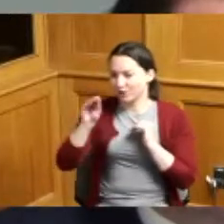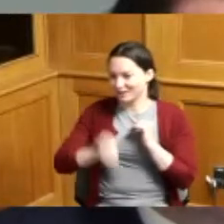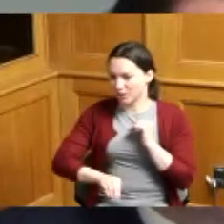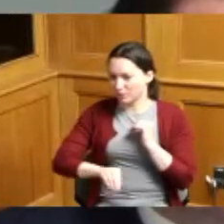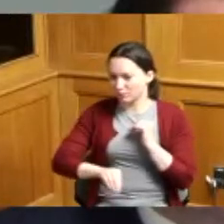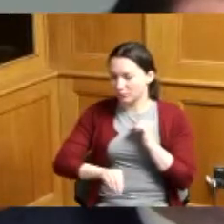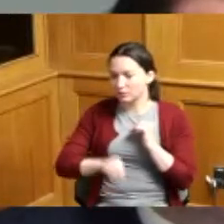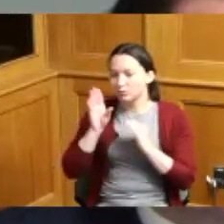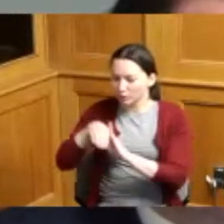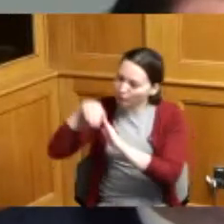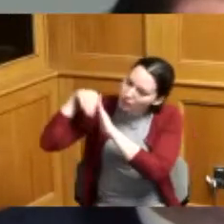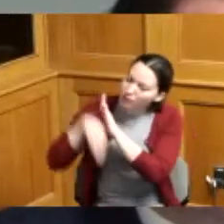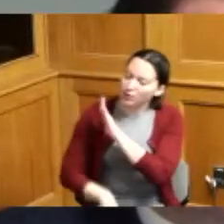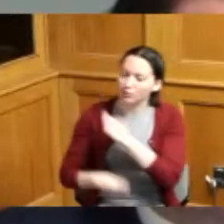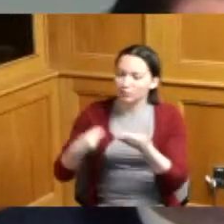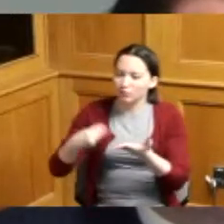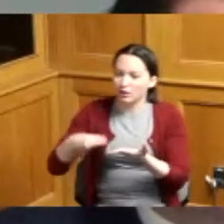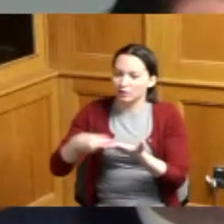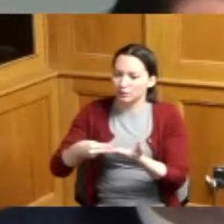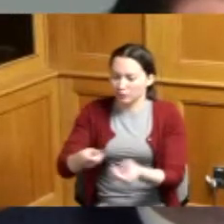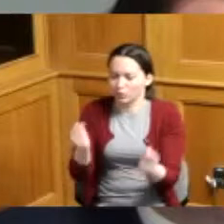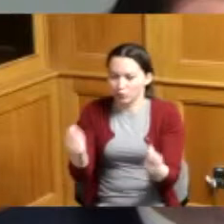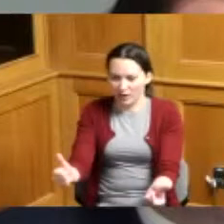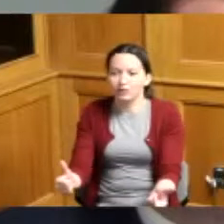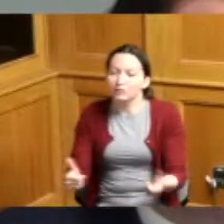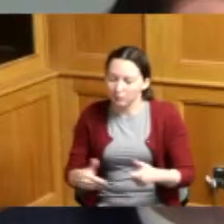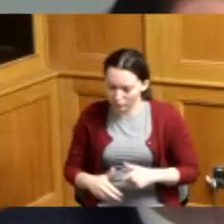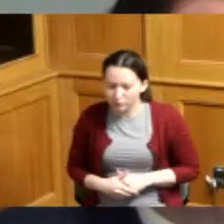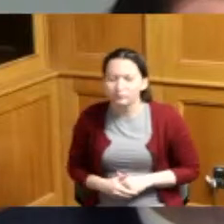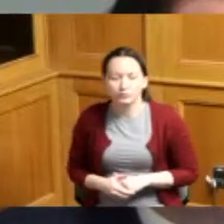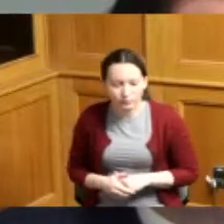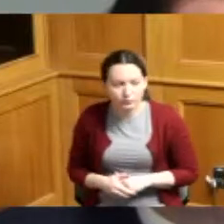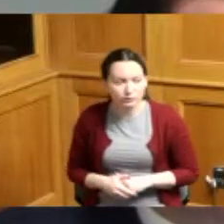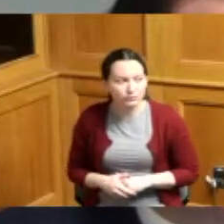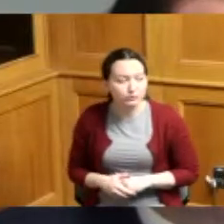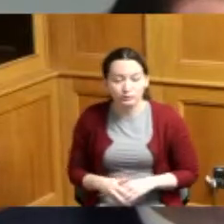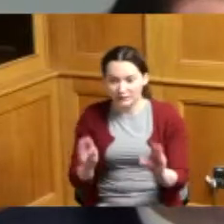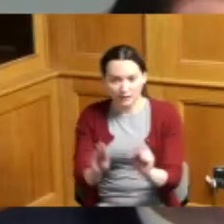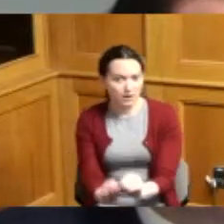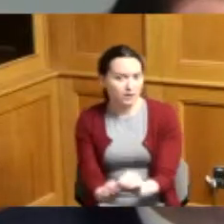bankrupt that fund very very quickly so um I just again just want to be clear that wasn't